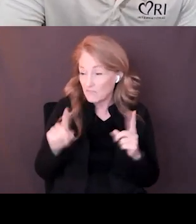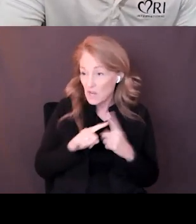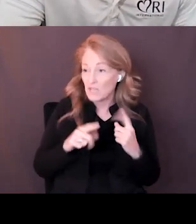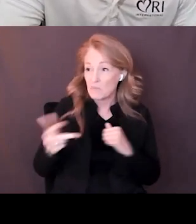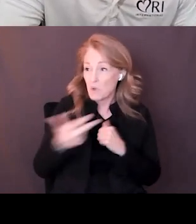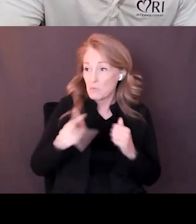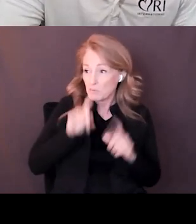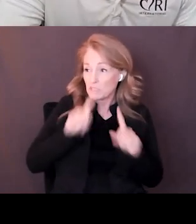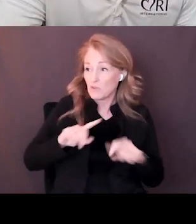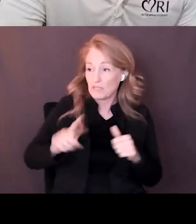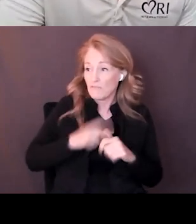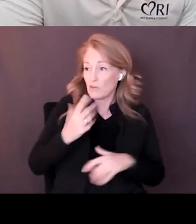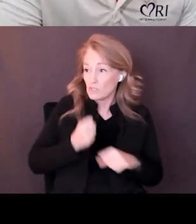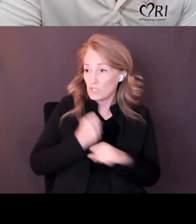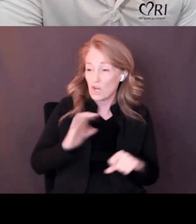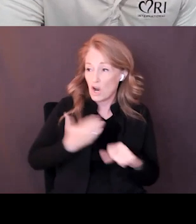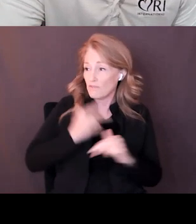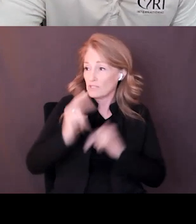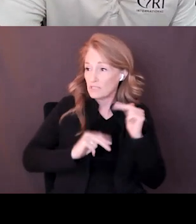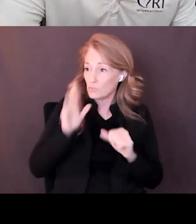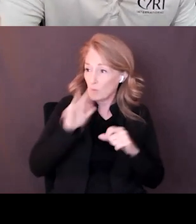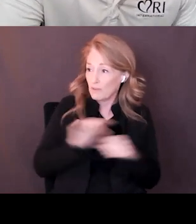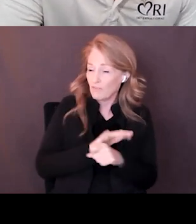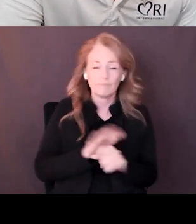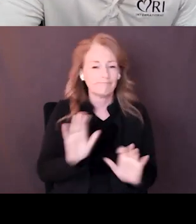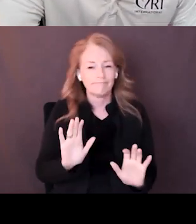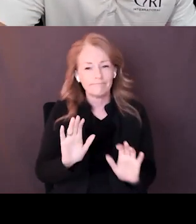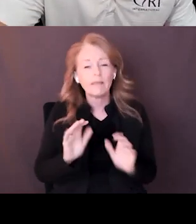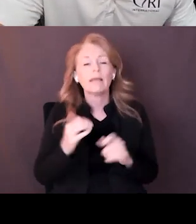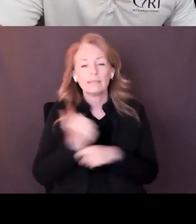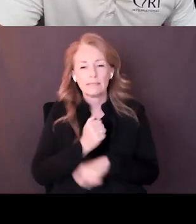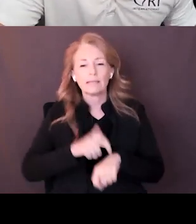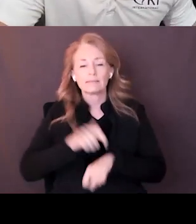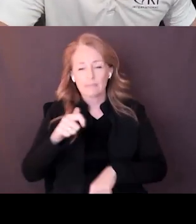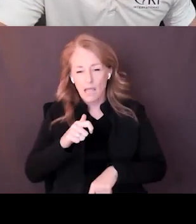FACILITIES ARE GOING TO BE FULL. IT TAKES TIME TO BUILD UP THE CENSUS AND GET THAT CHANGE.